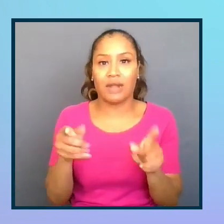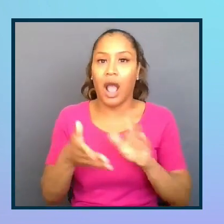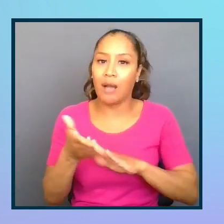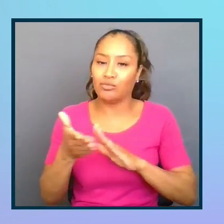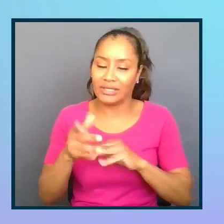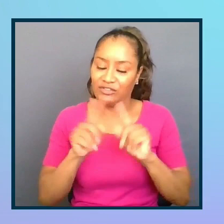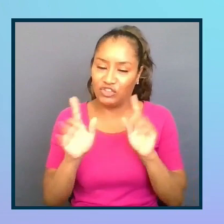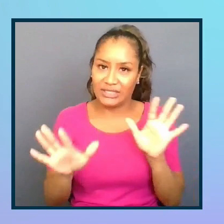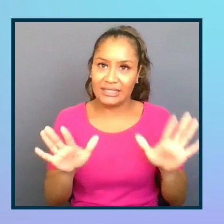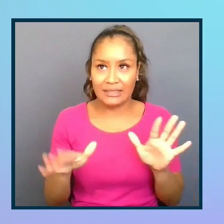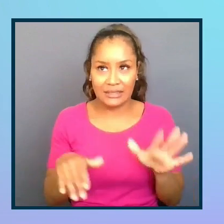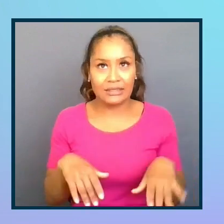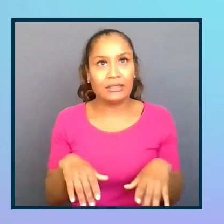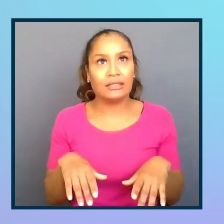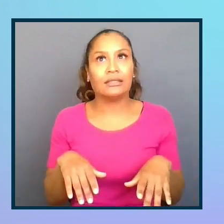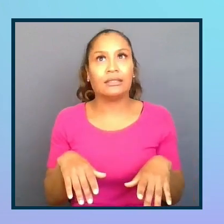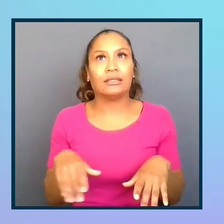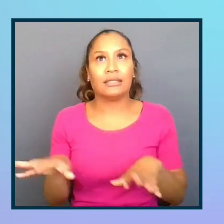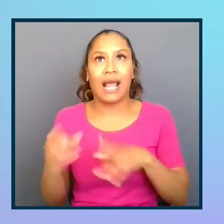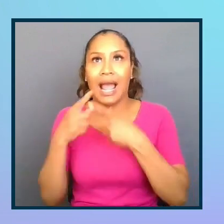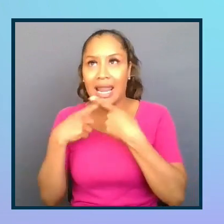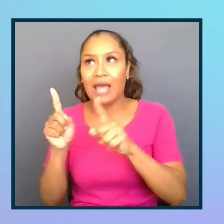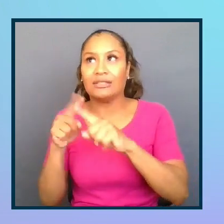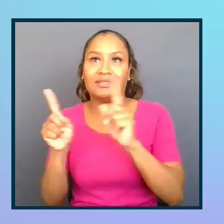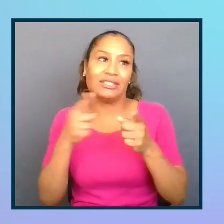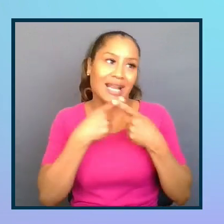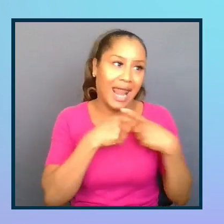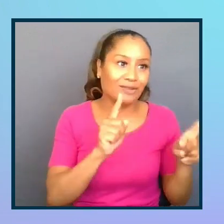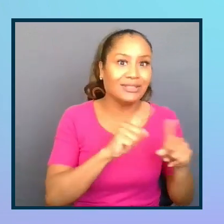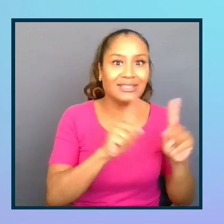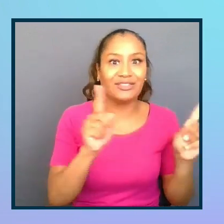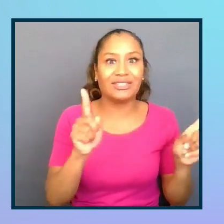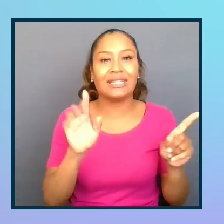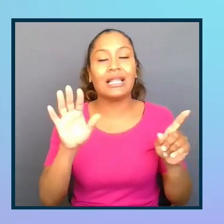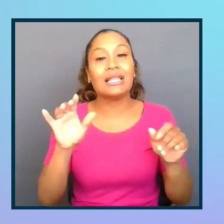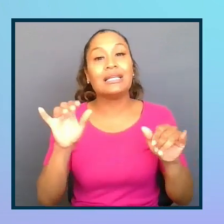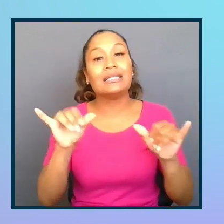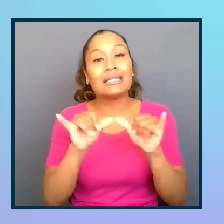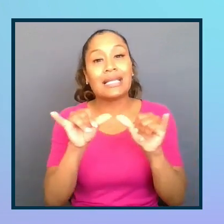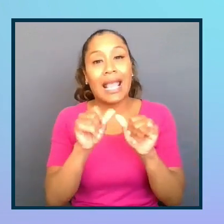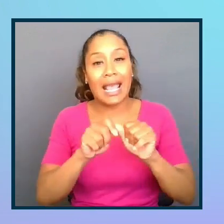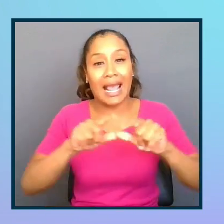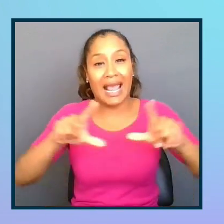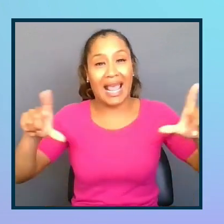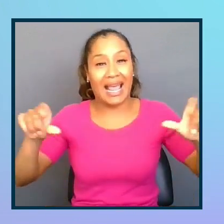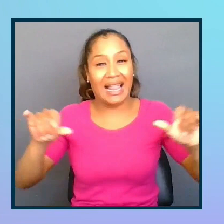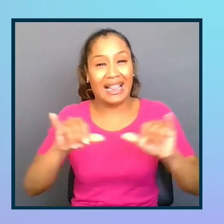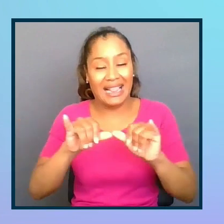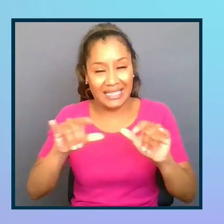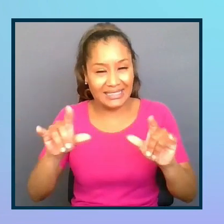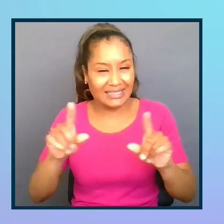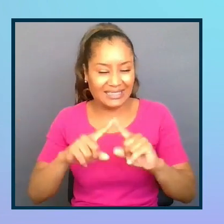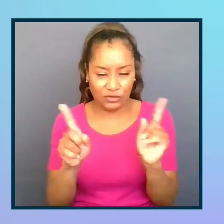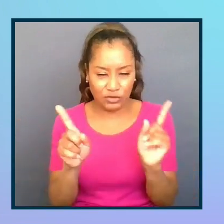They can announce things differently, the scaling can work differently, so that can be a little bit of a challenge